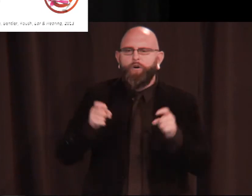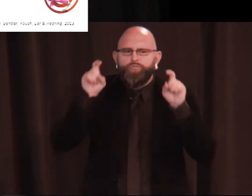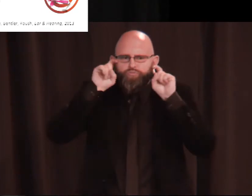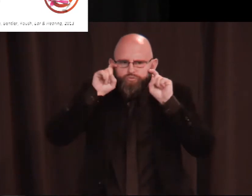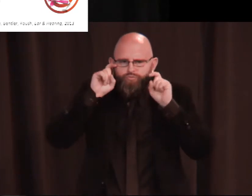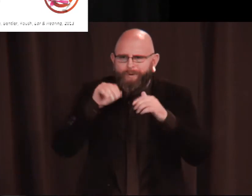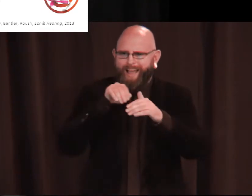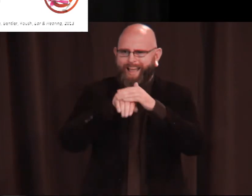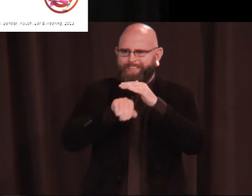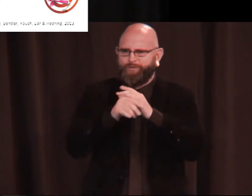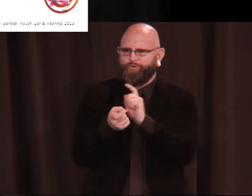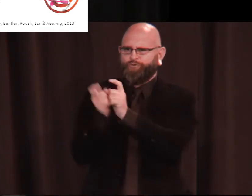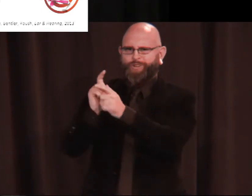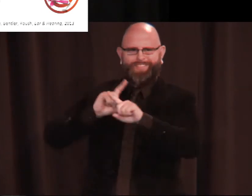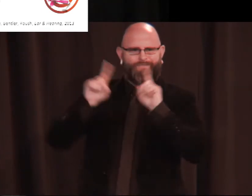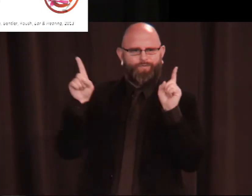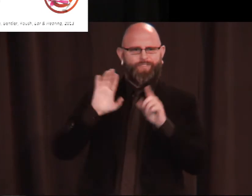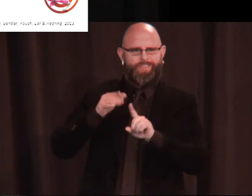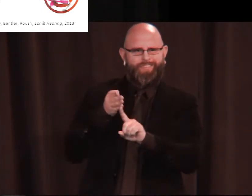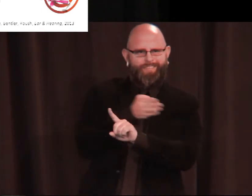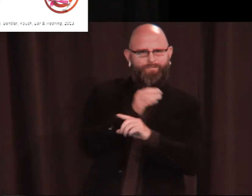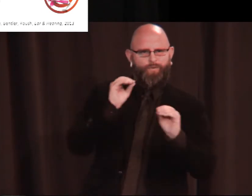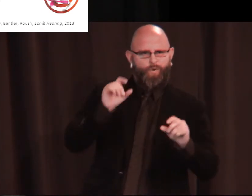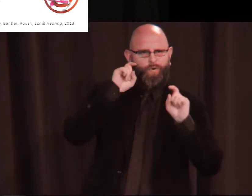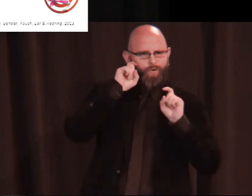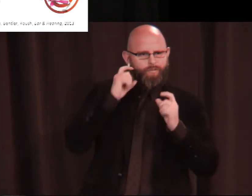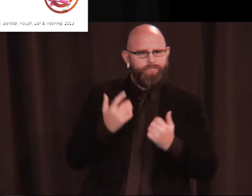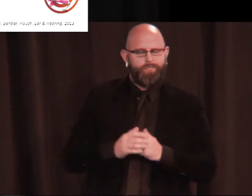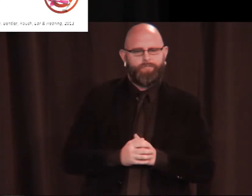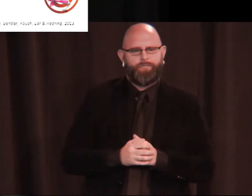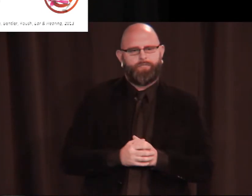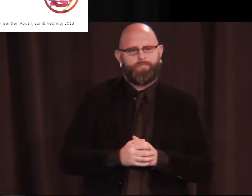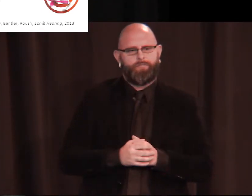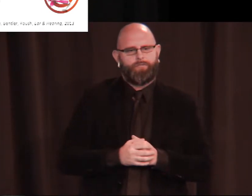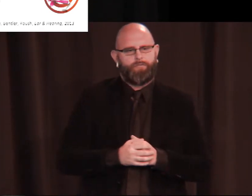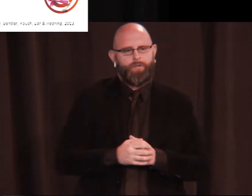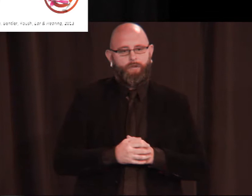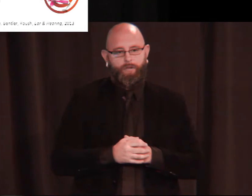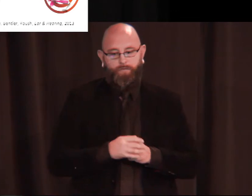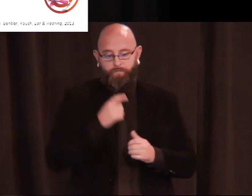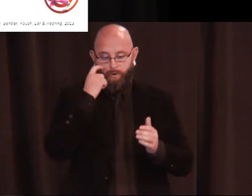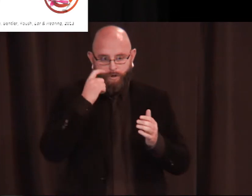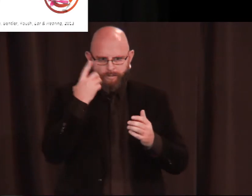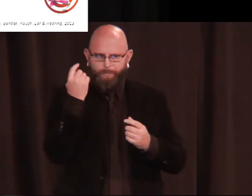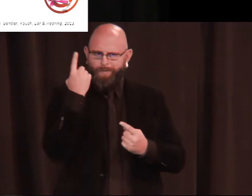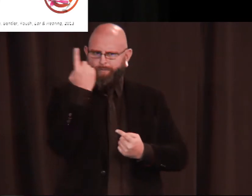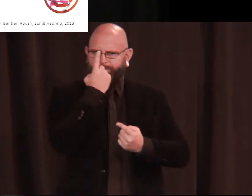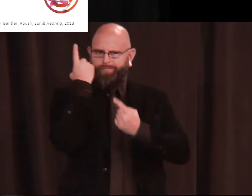So, one of the things we want to think about is, how carefully fit are these children's hearing aids?